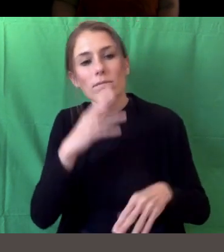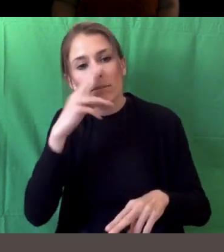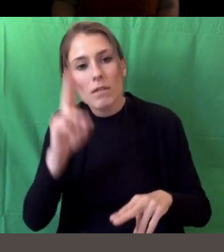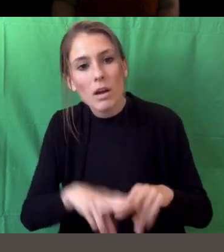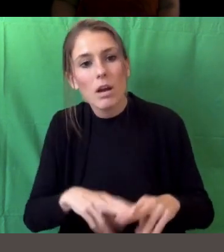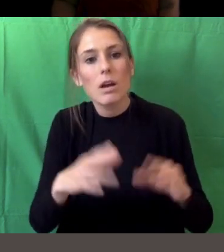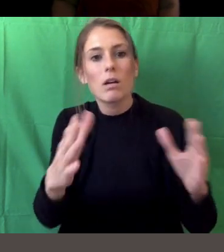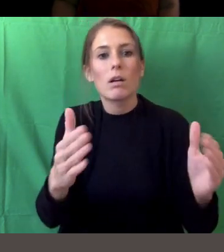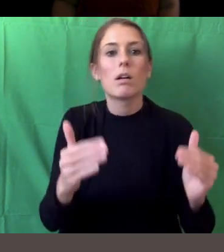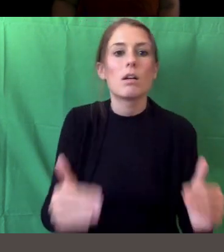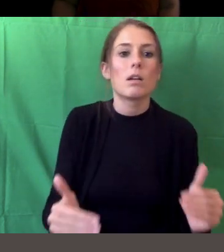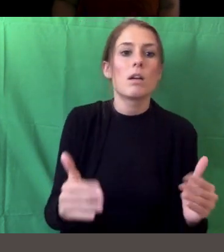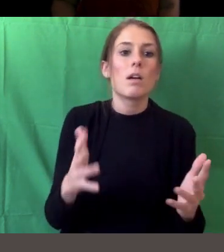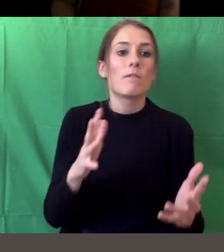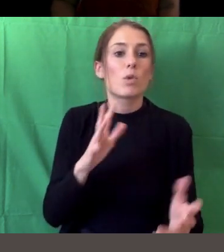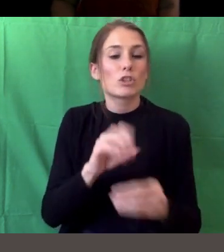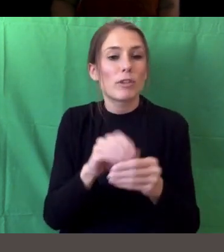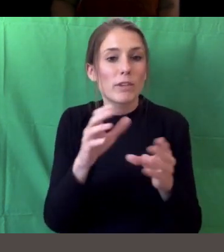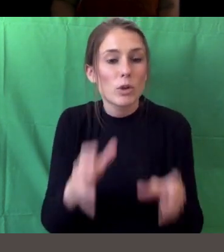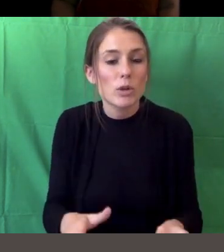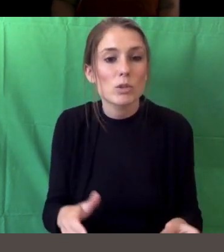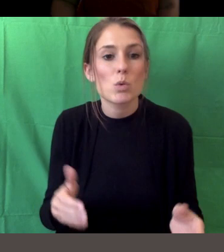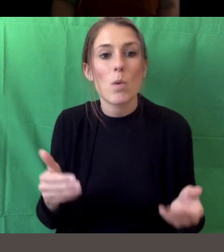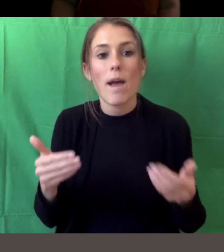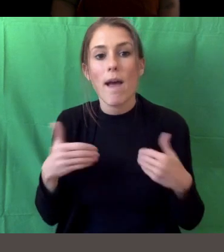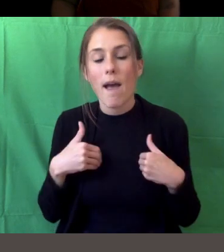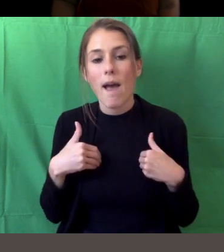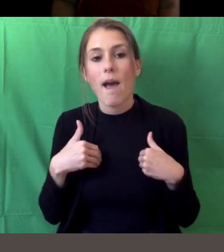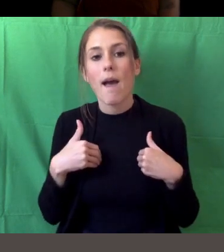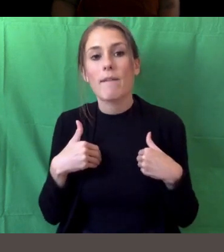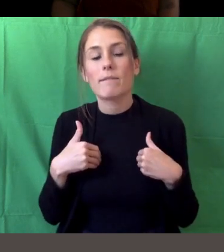It's a place to have fun for contributors.